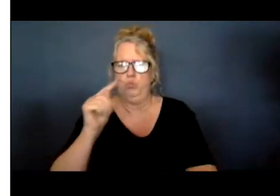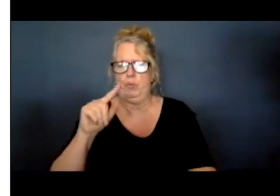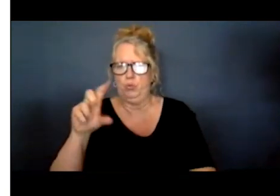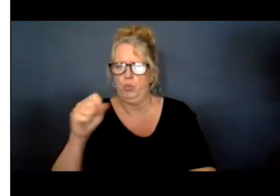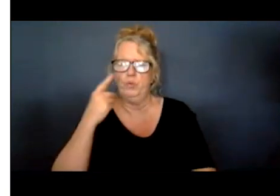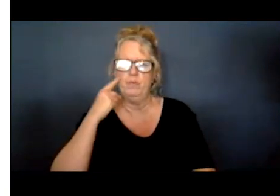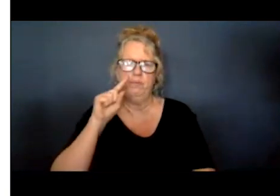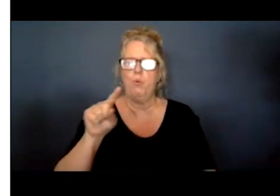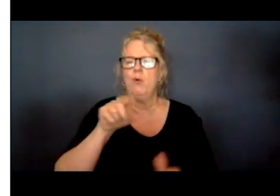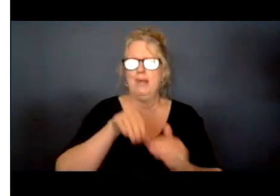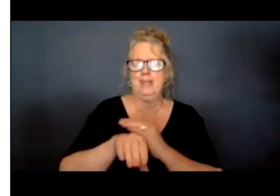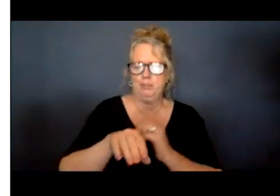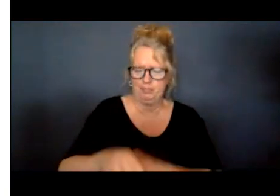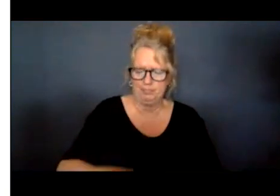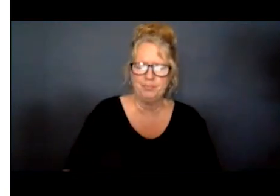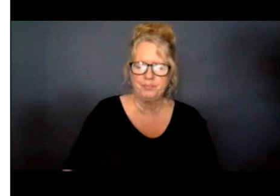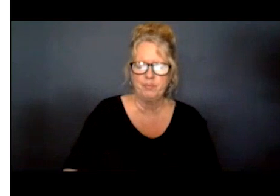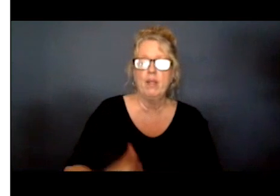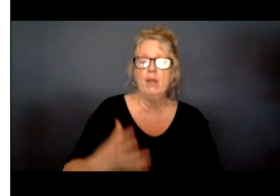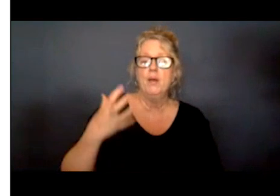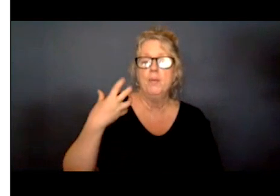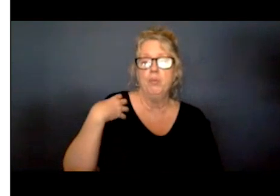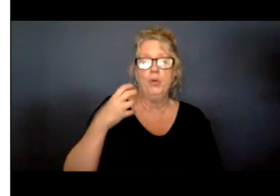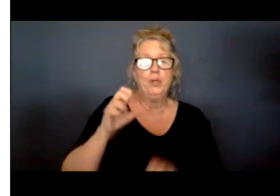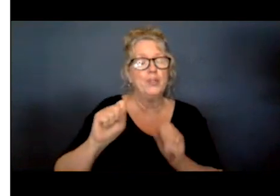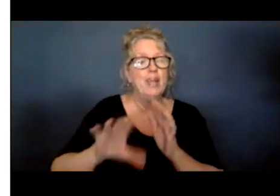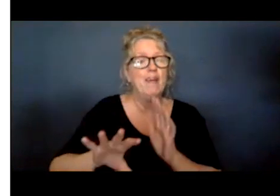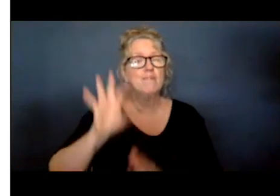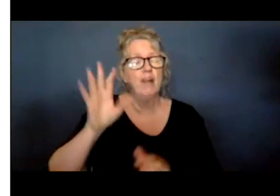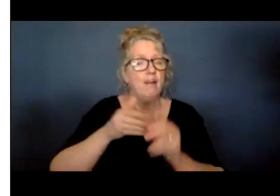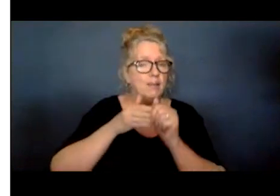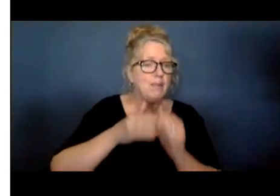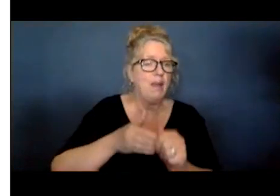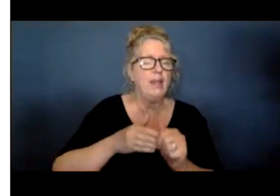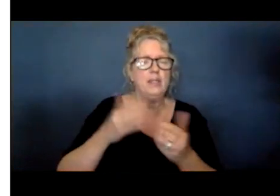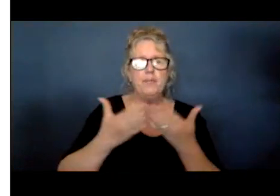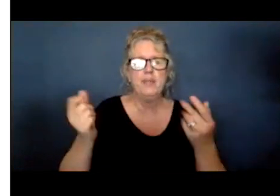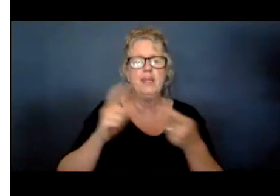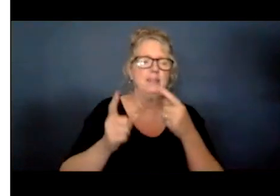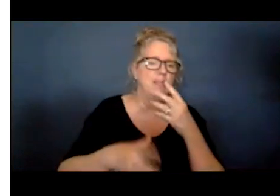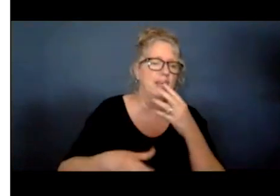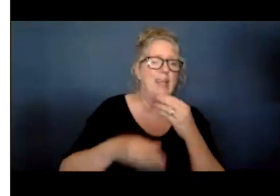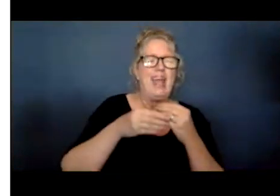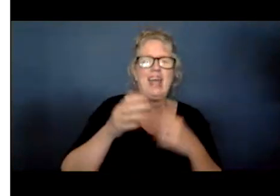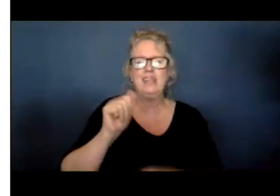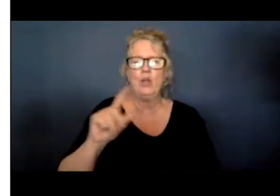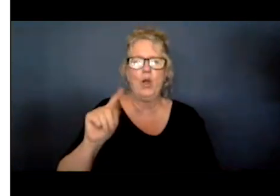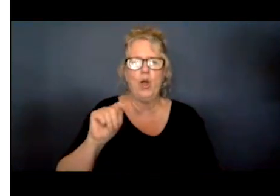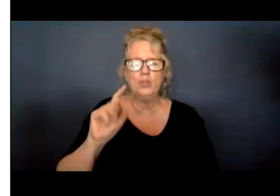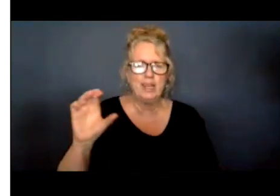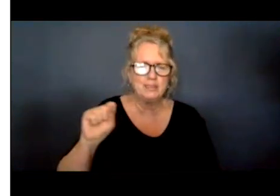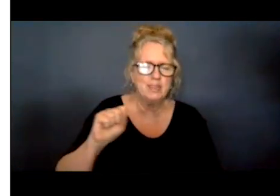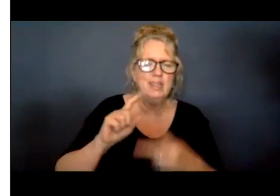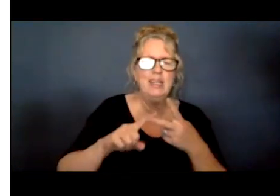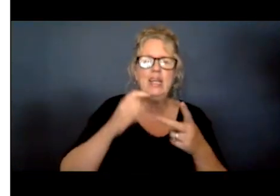Employees can quickly find guidance on adding alt text, structuring documents correctly,